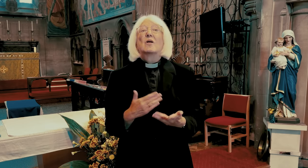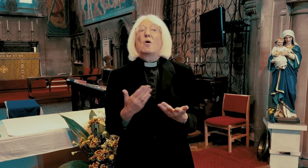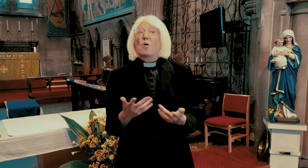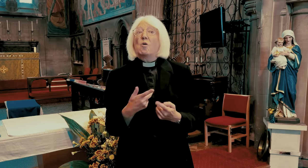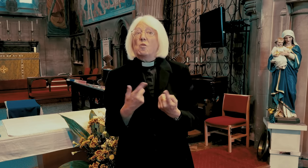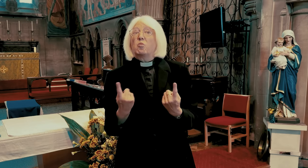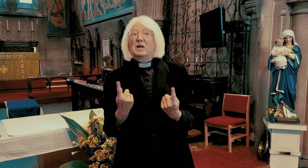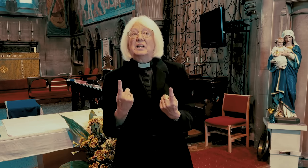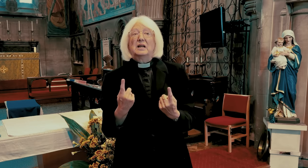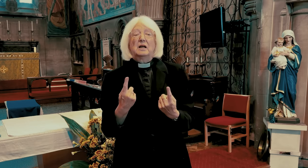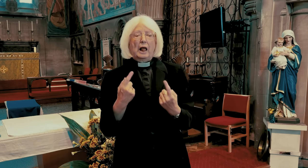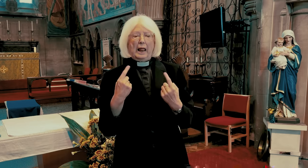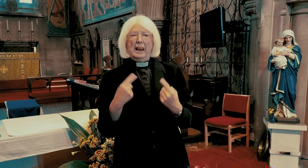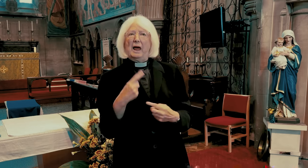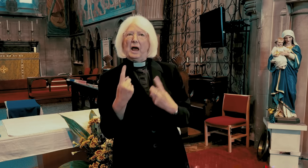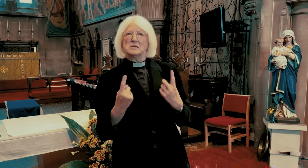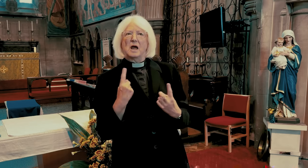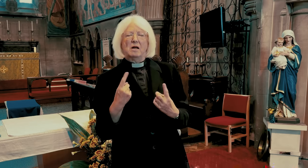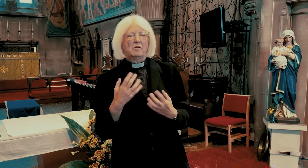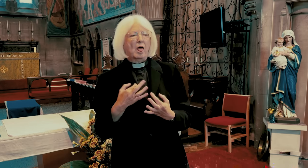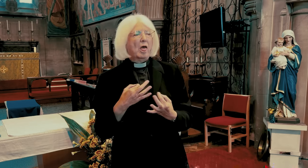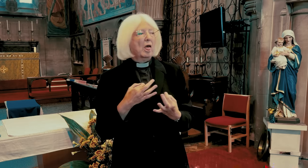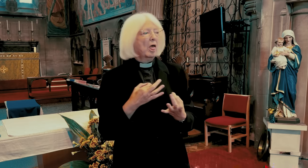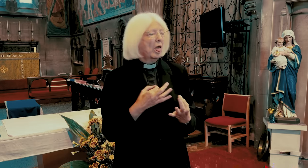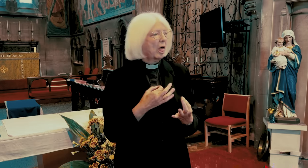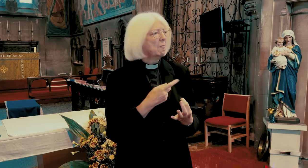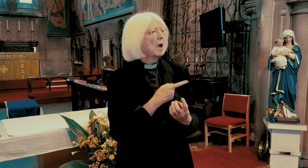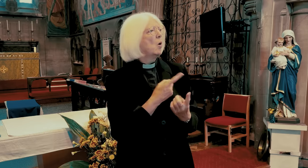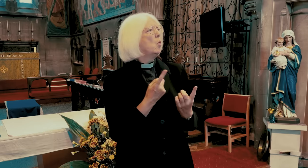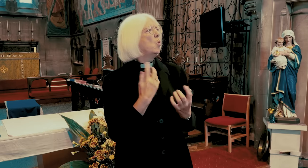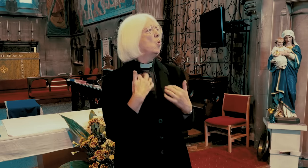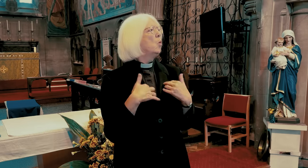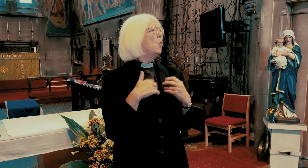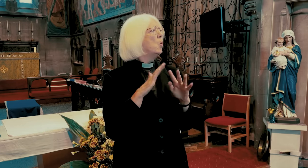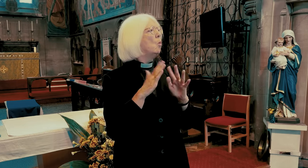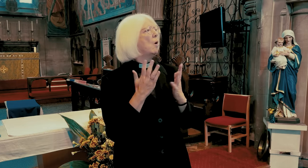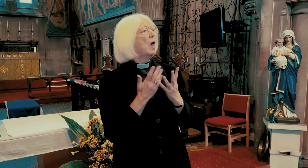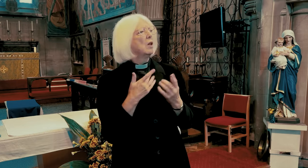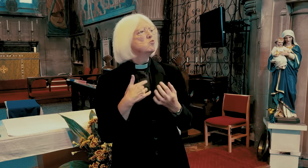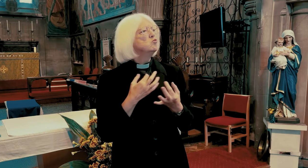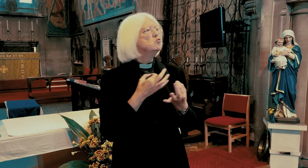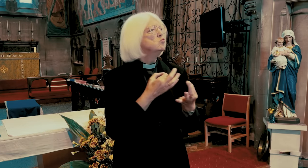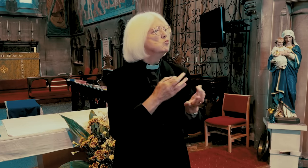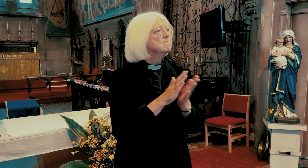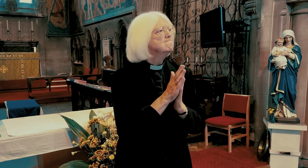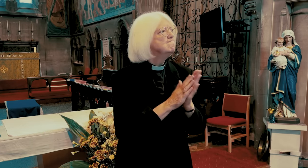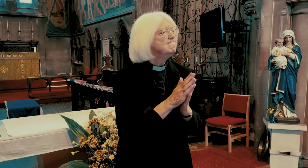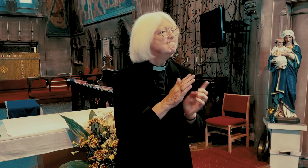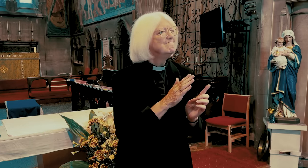For letting ourselves be drawn away from you by temptations in the world about us;